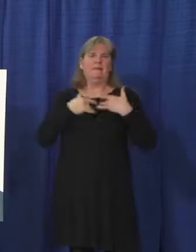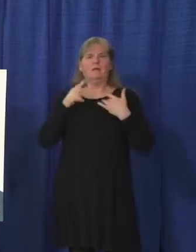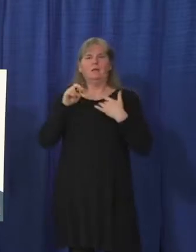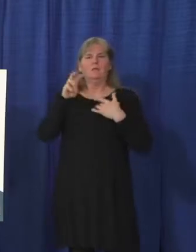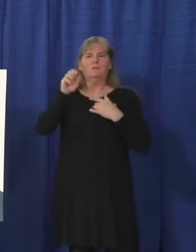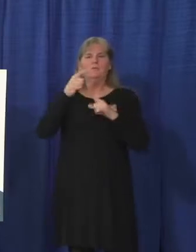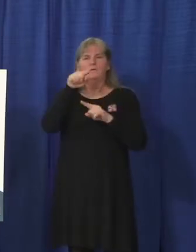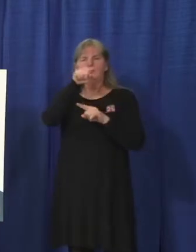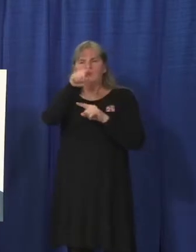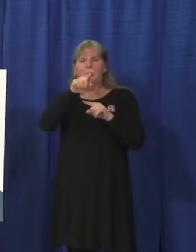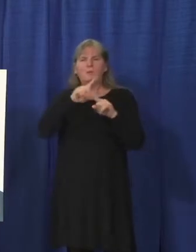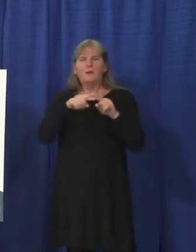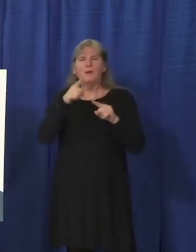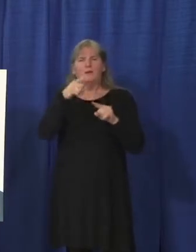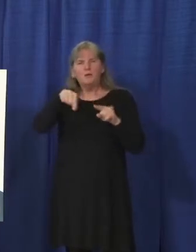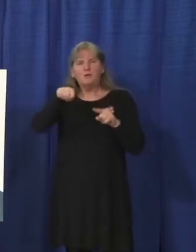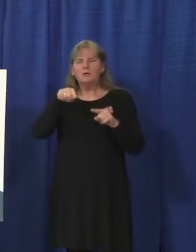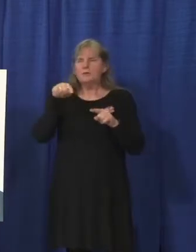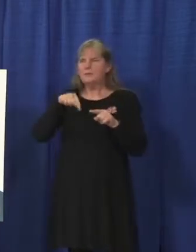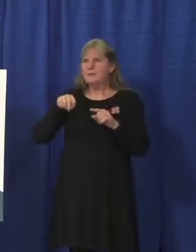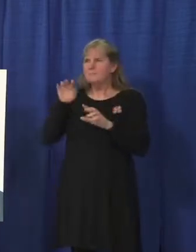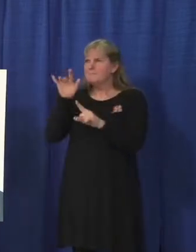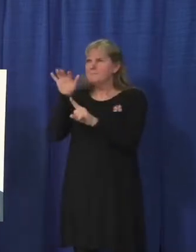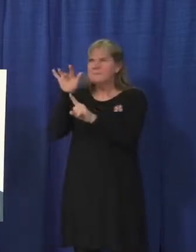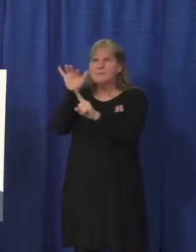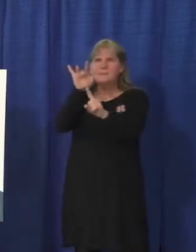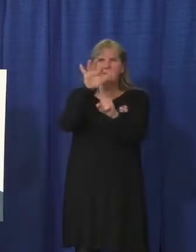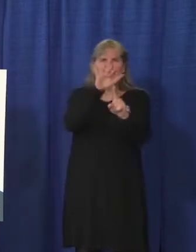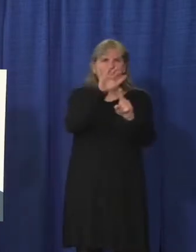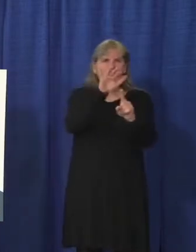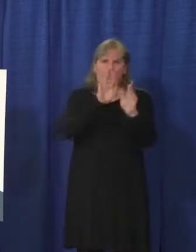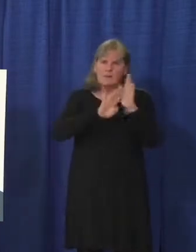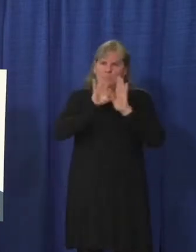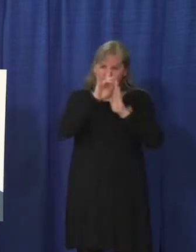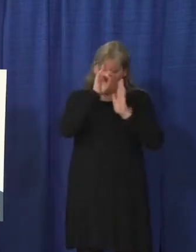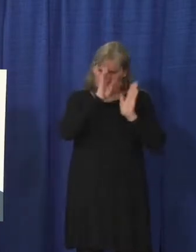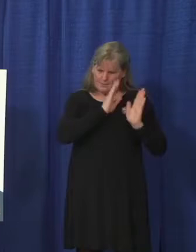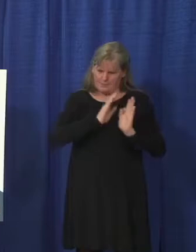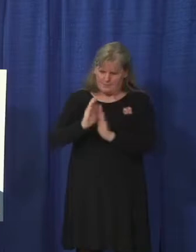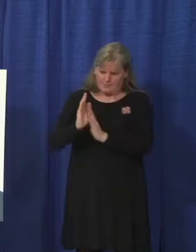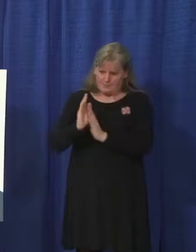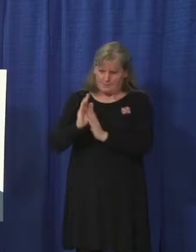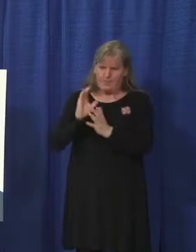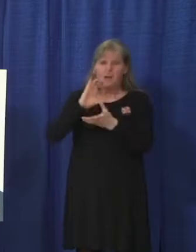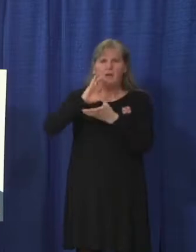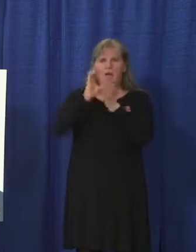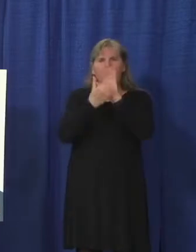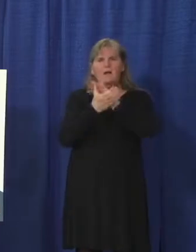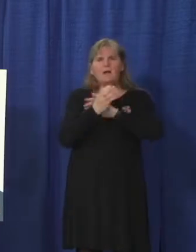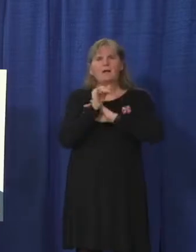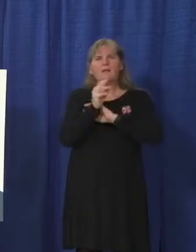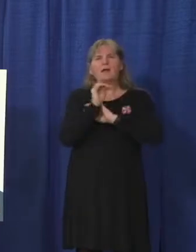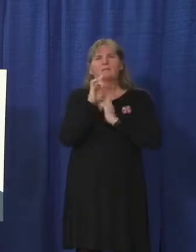strategies around climate change, around a green economy, around the next ten years of